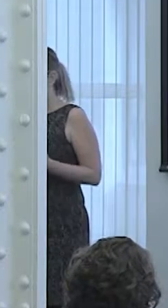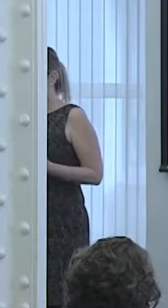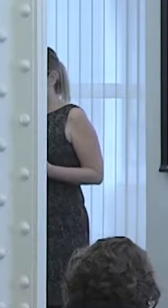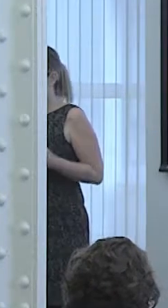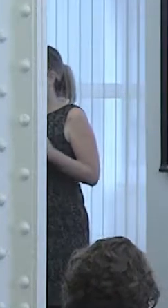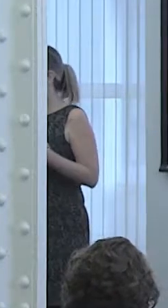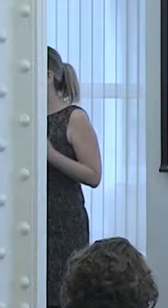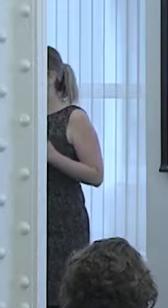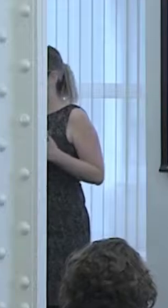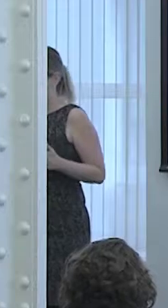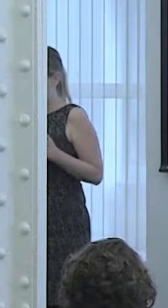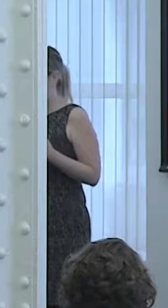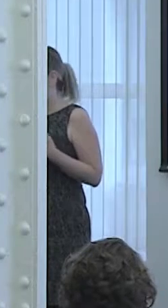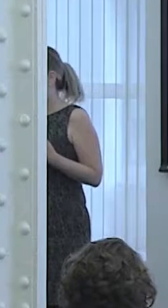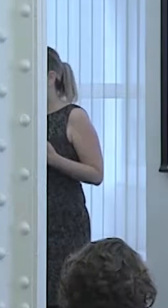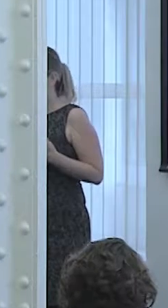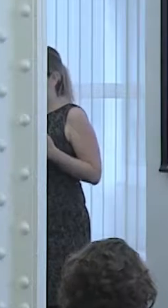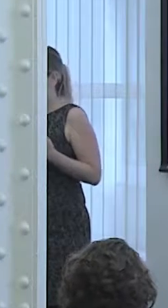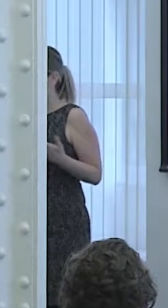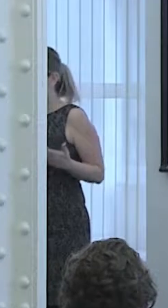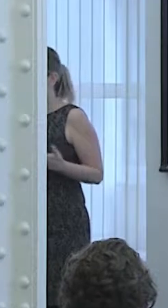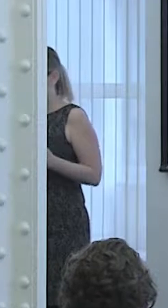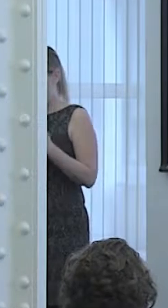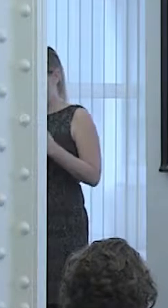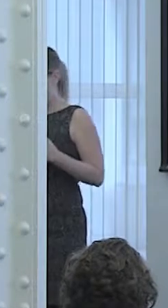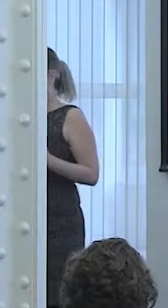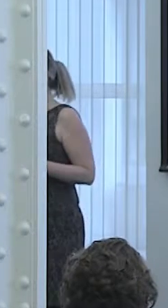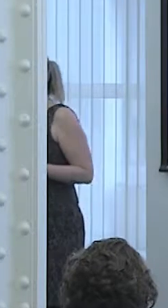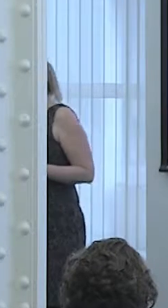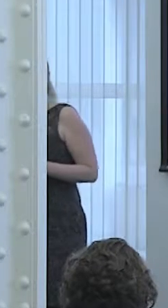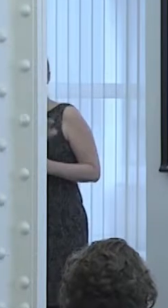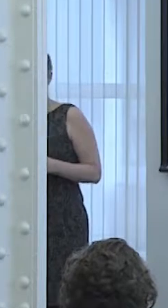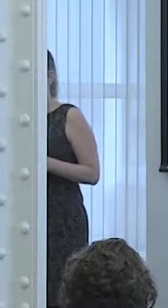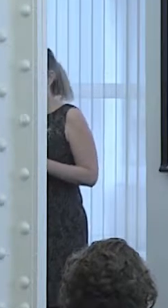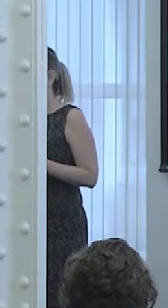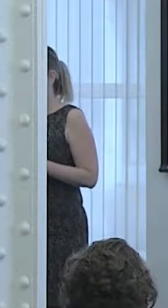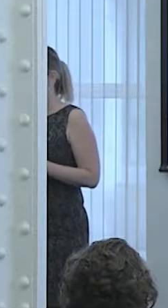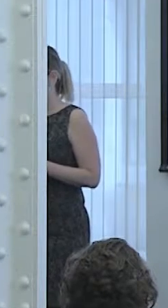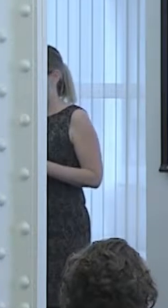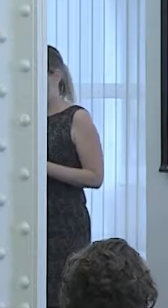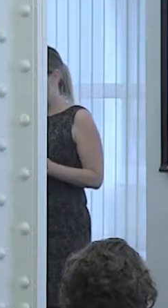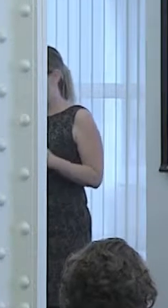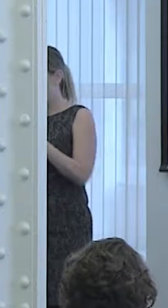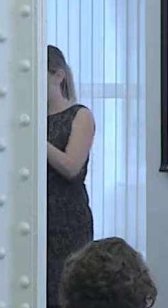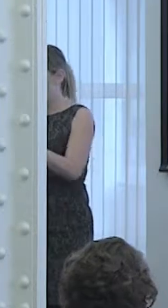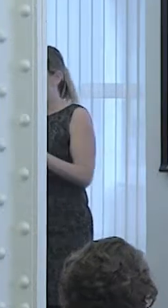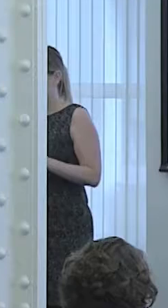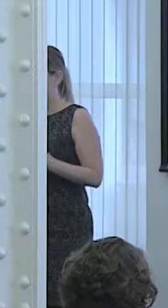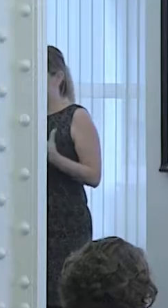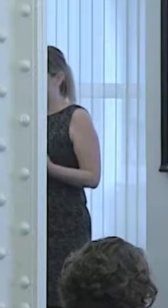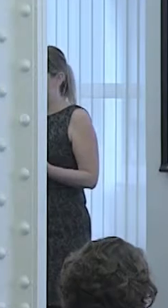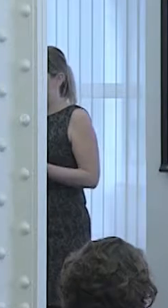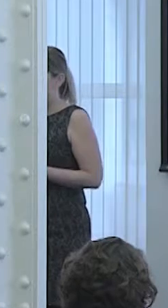Our bodies, what we like, is none of peoples business. And that is something I really wanted to bring home.